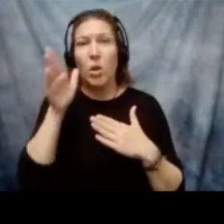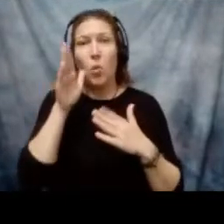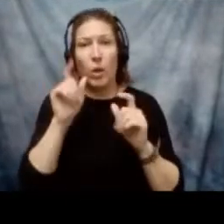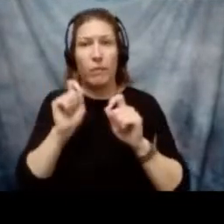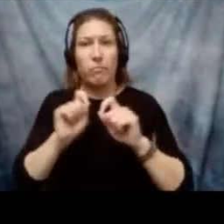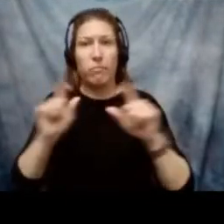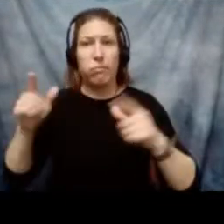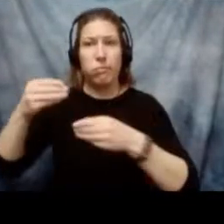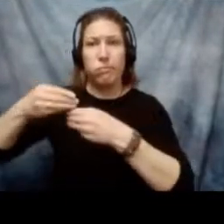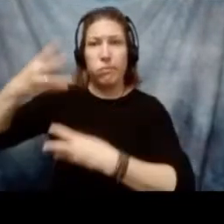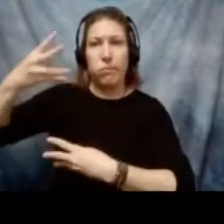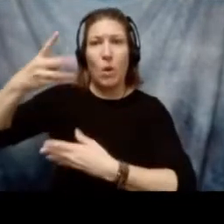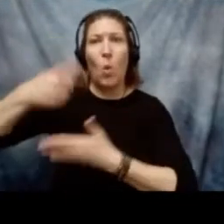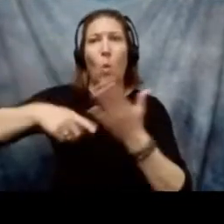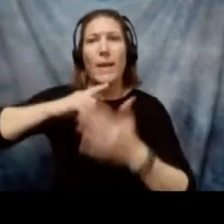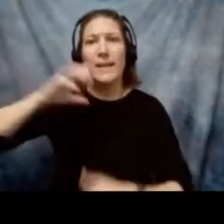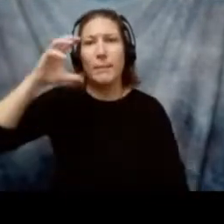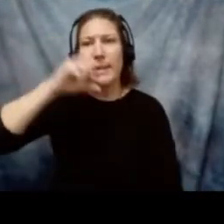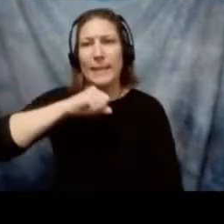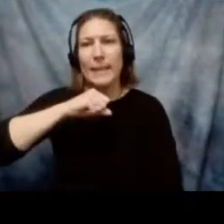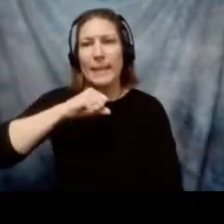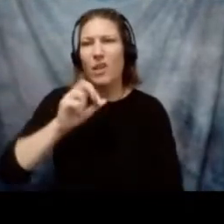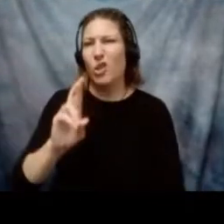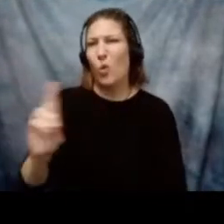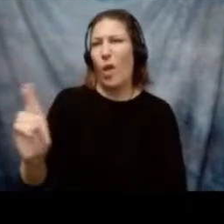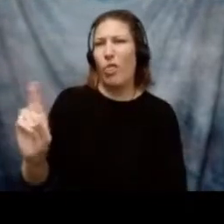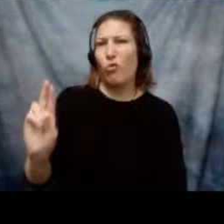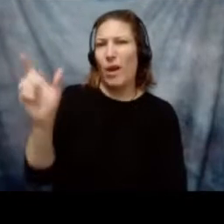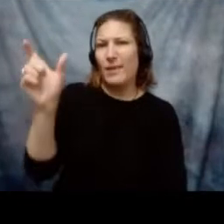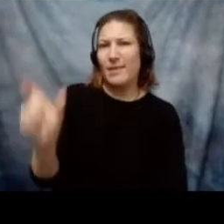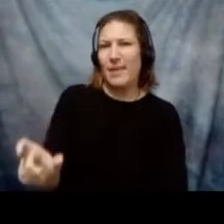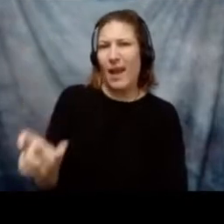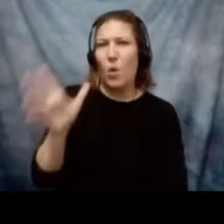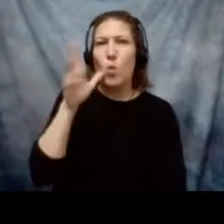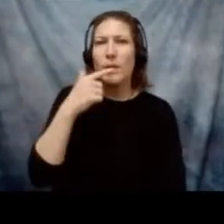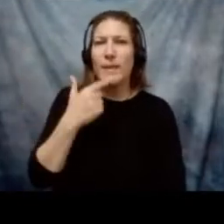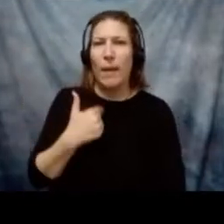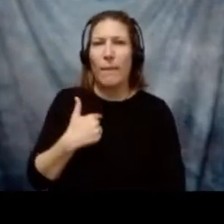on the right hand side any errors that i have and i purposely left mine with a lot of errors